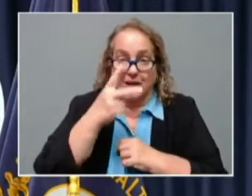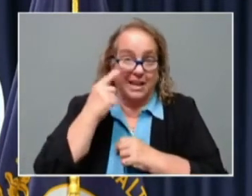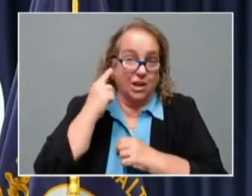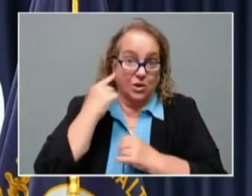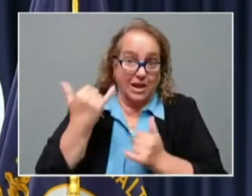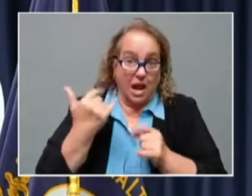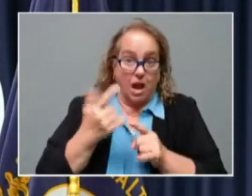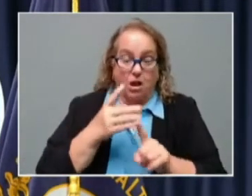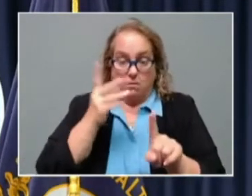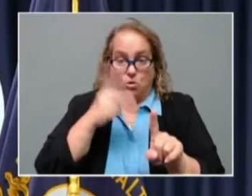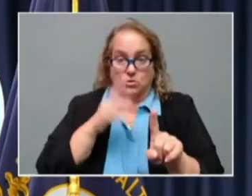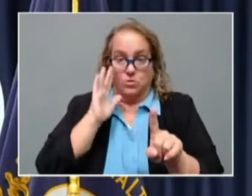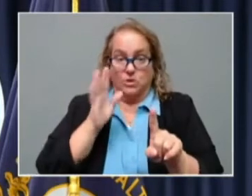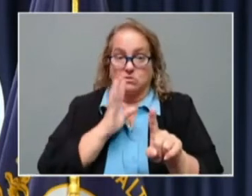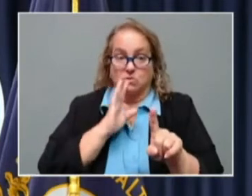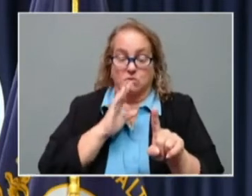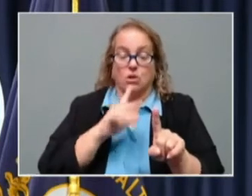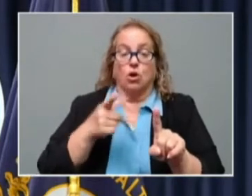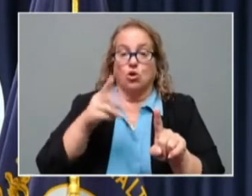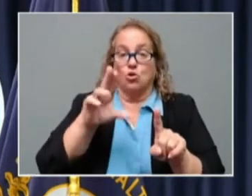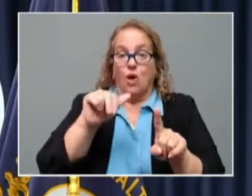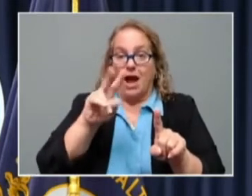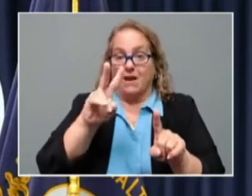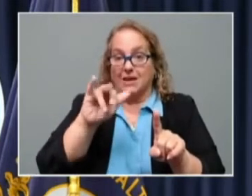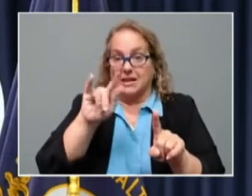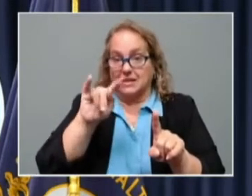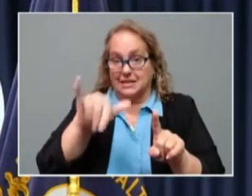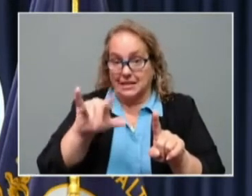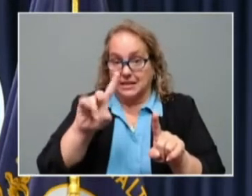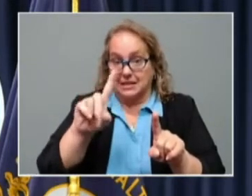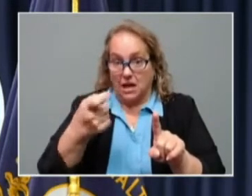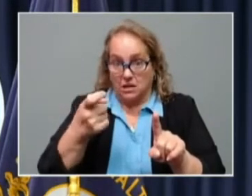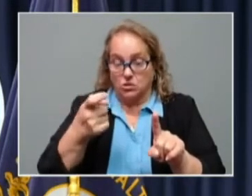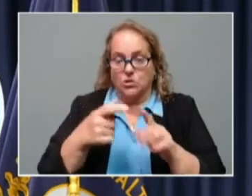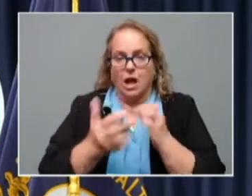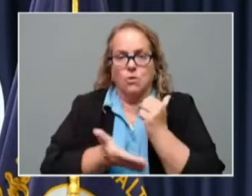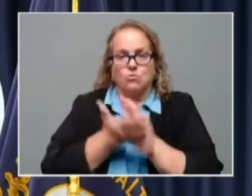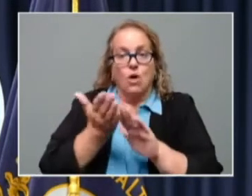specialist helping to run that site in Danville. That was located there to